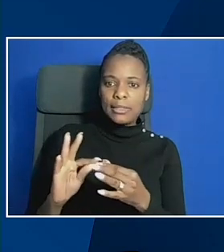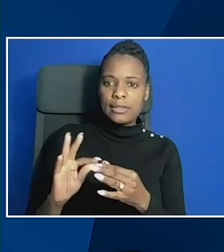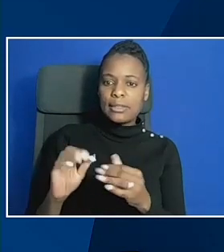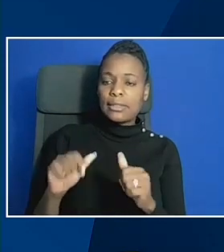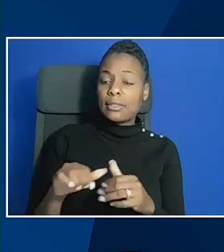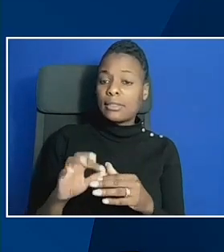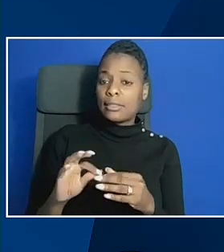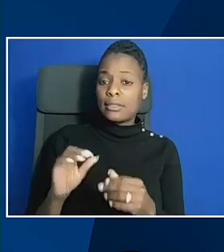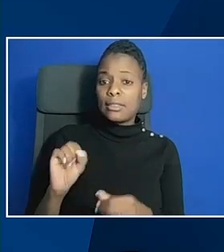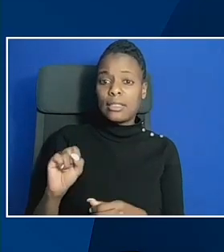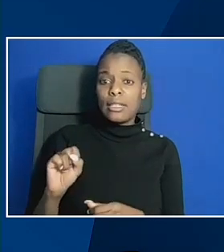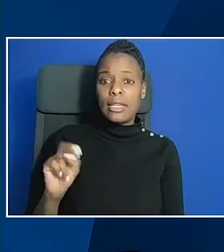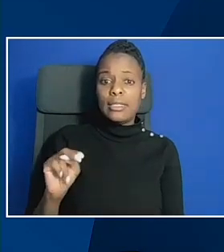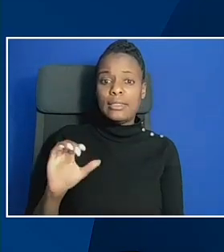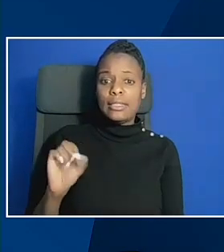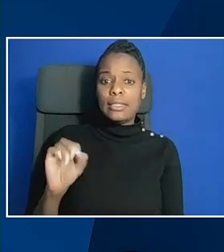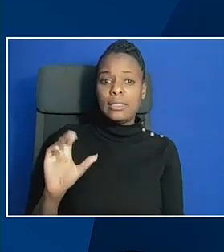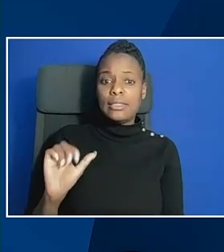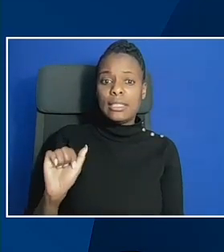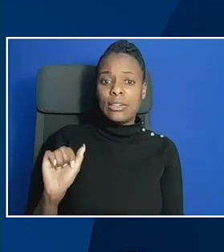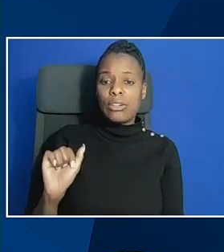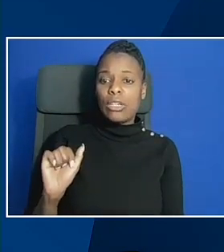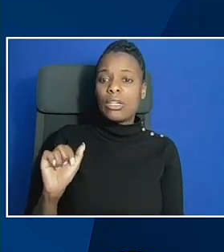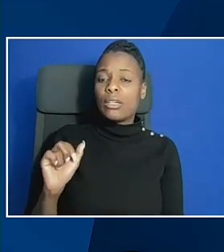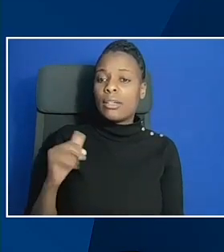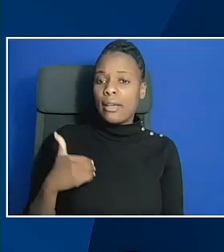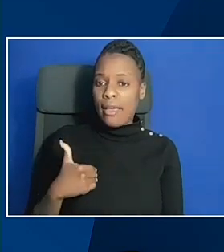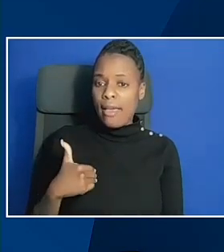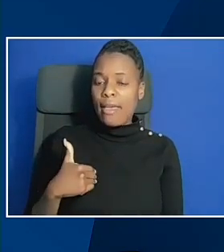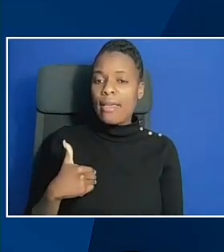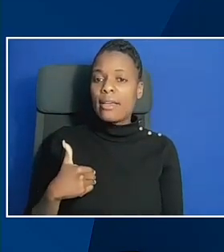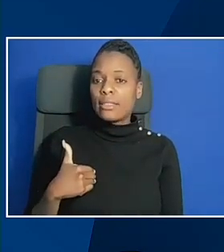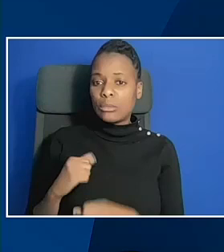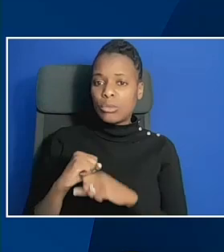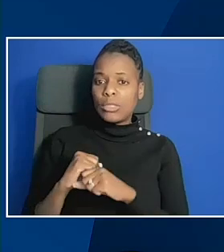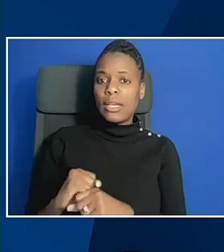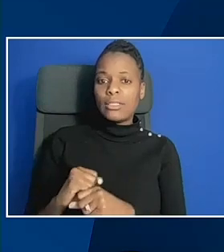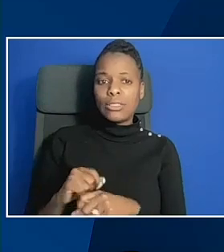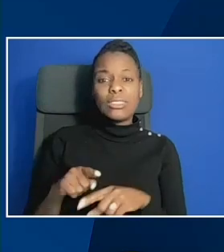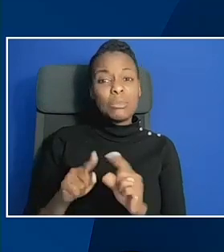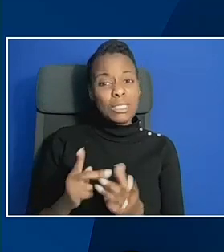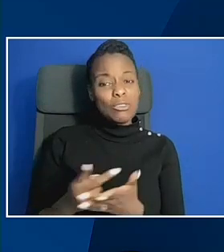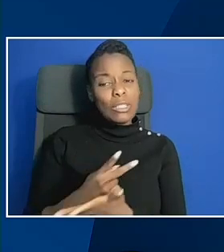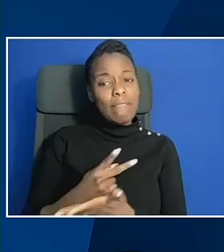I wanted to share some additional examples on NC-SARA's failures to protect